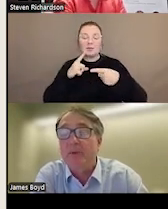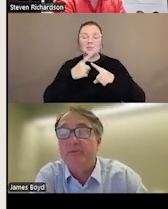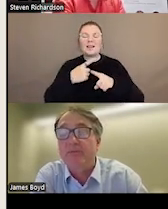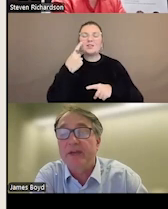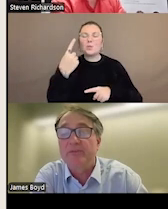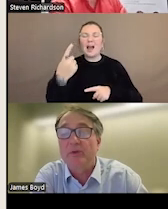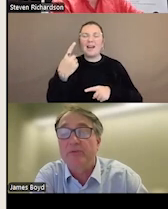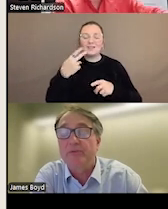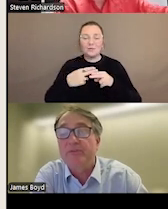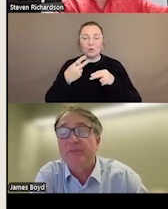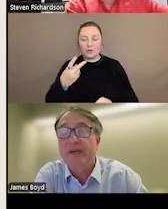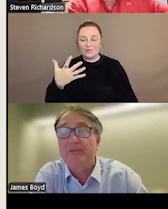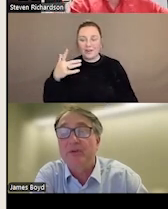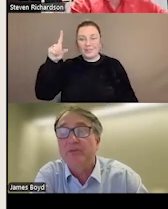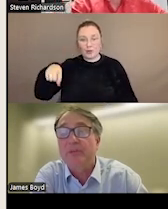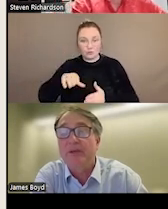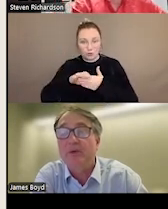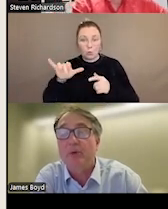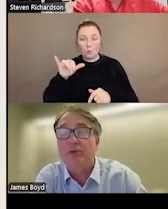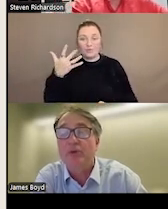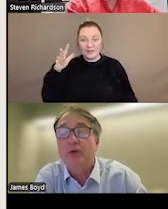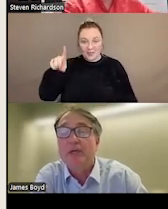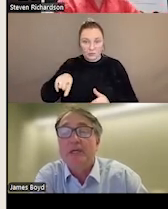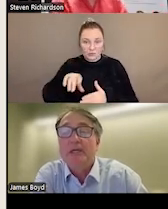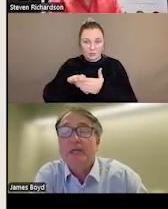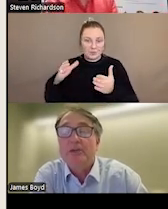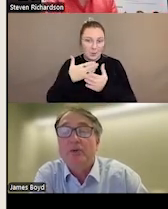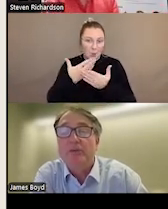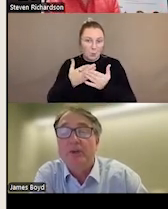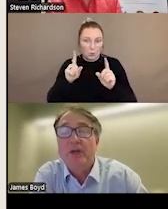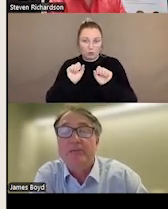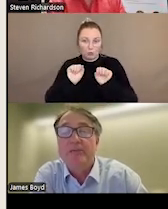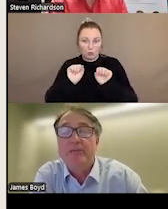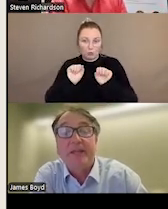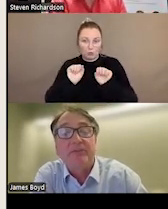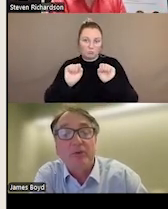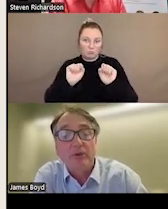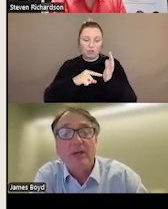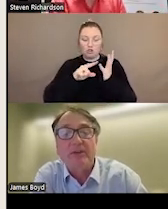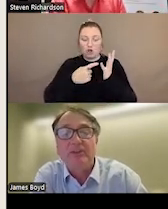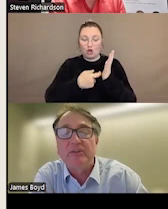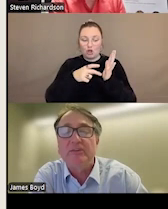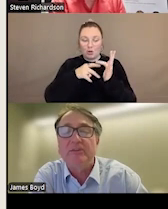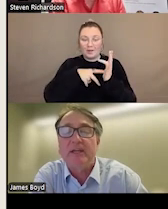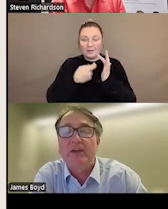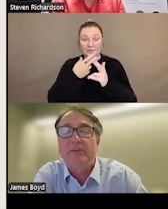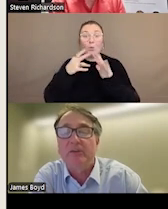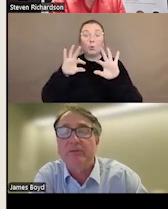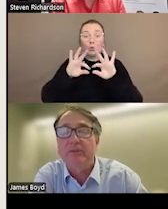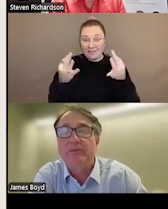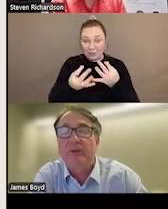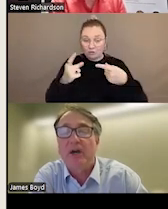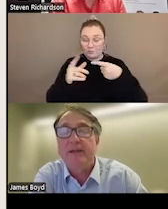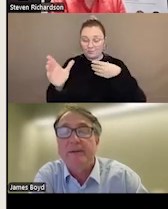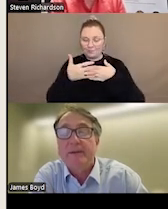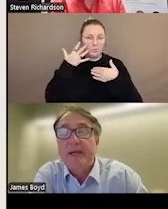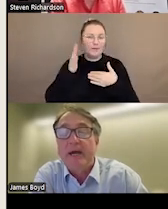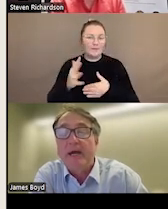$25,000 or $50,000 depending on your turnover. But that is for organisations that closes on 5 July.